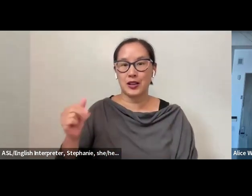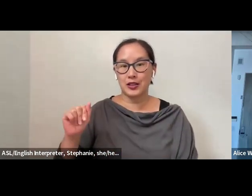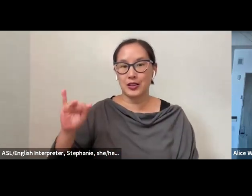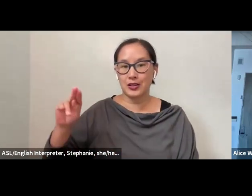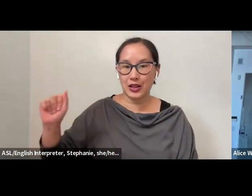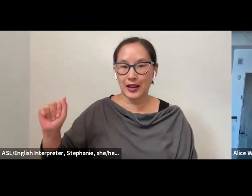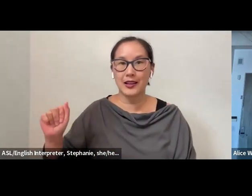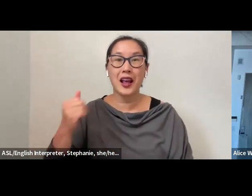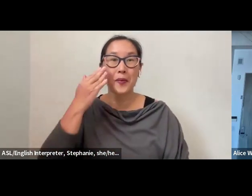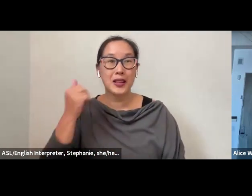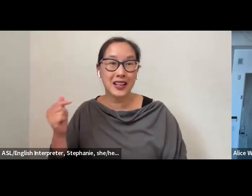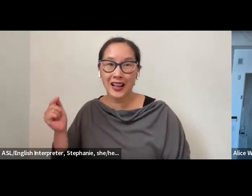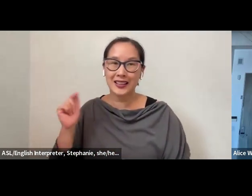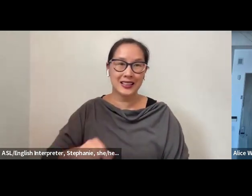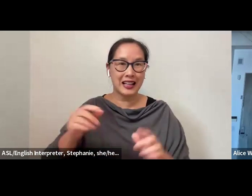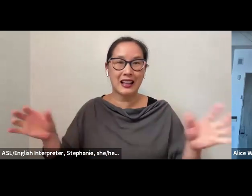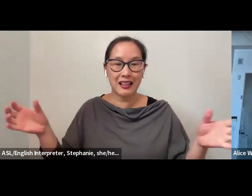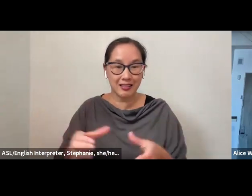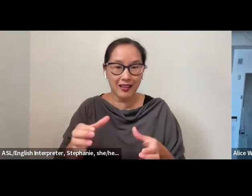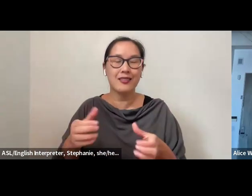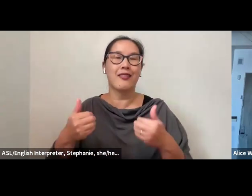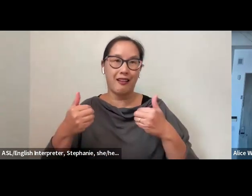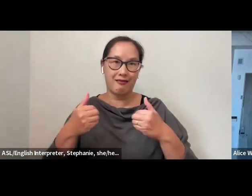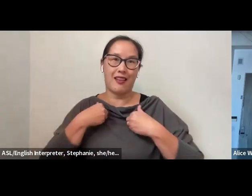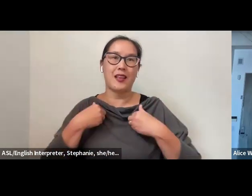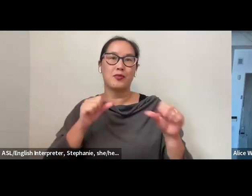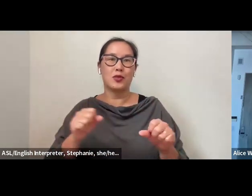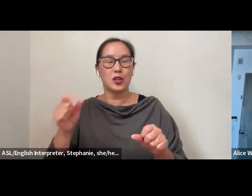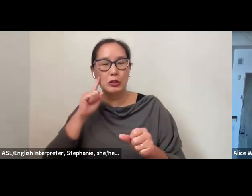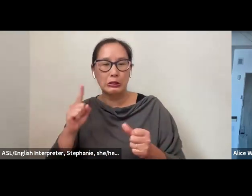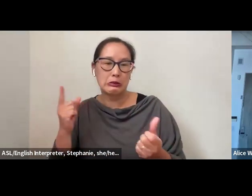to carve out a space for us that hasn't existed before.